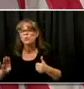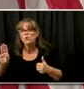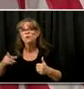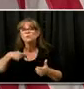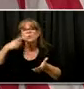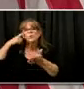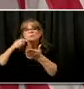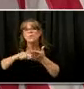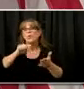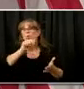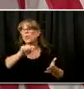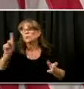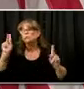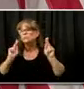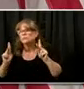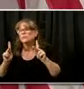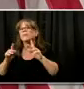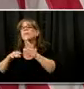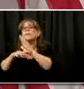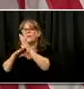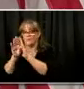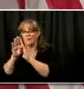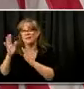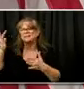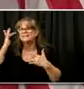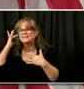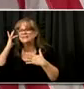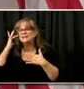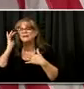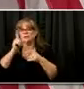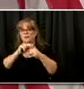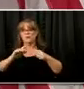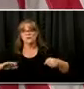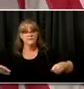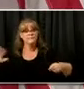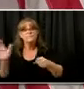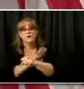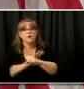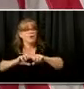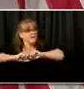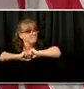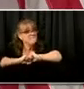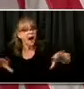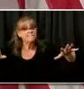communities spread and i'm hopeful that that they'll be able to provide more normalcy for